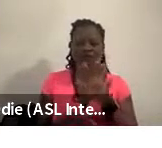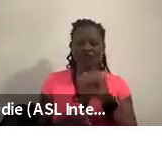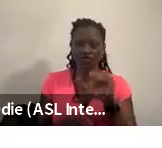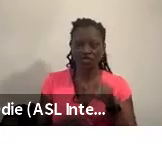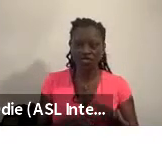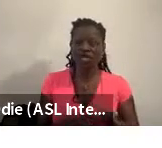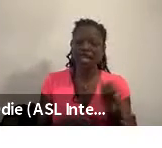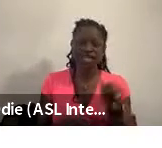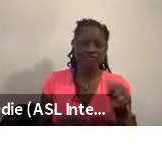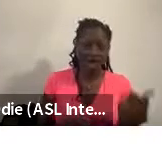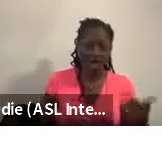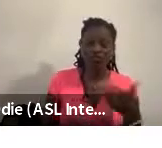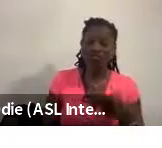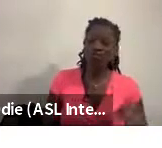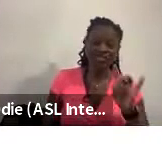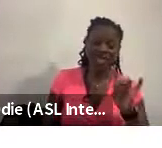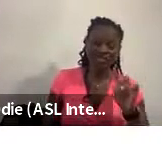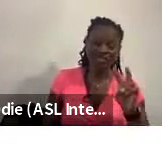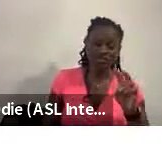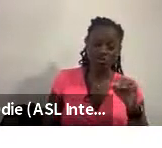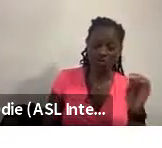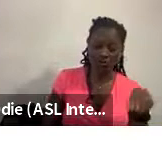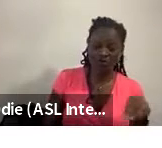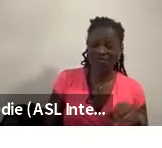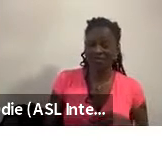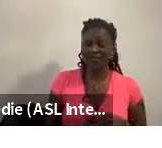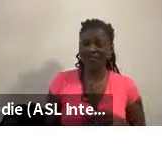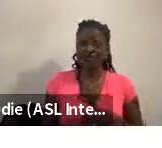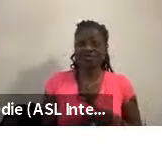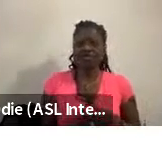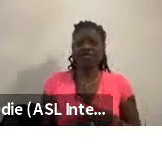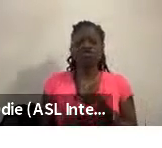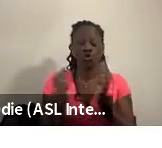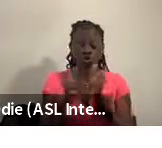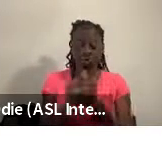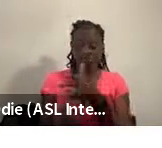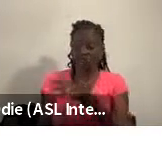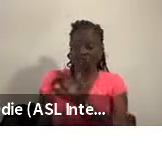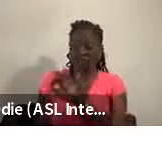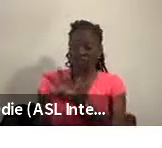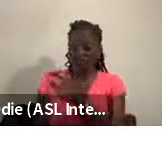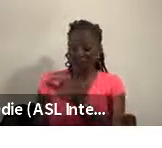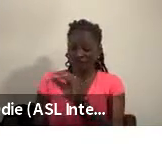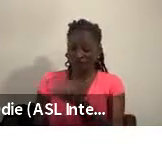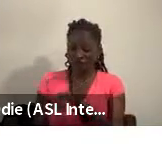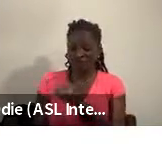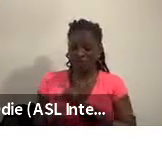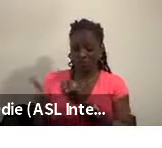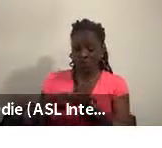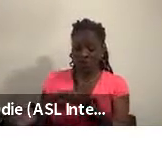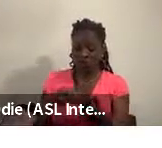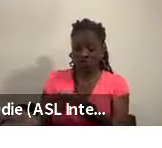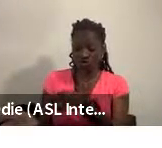But the key findings from that outreach were that ninety five percent of residents at these facilities have been fully vaccinated.